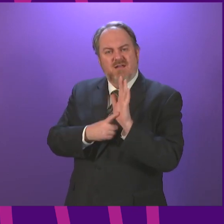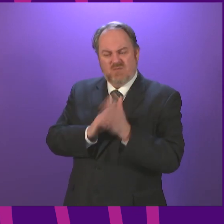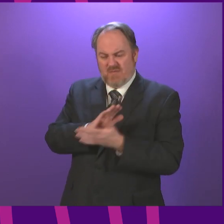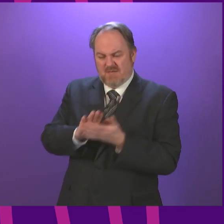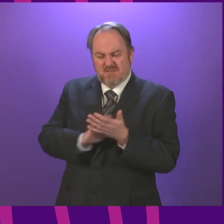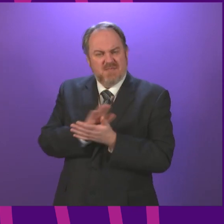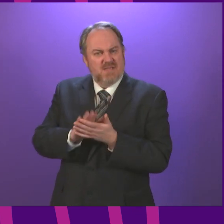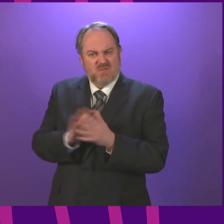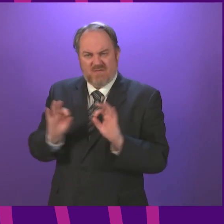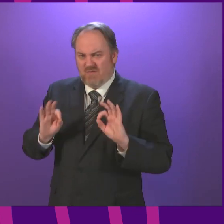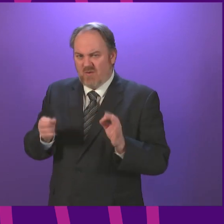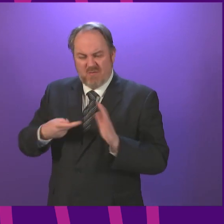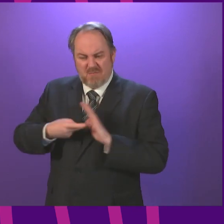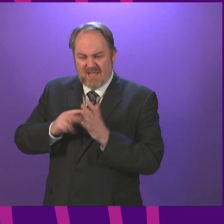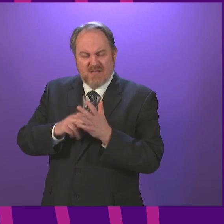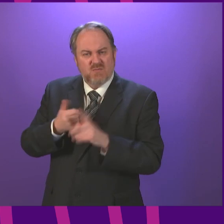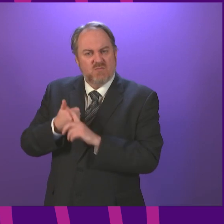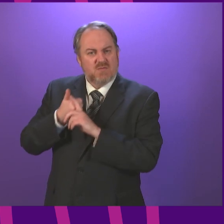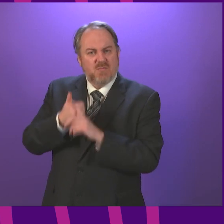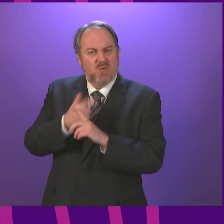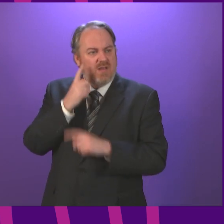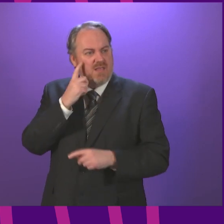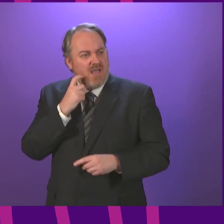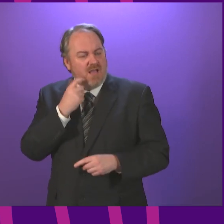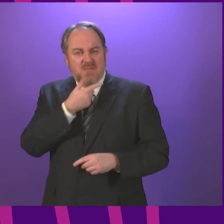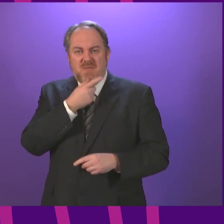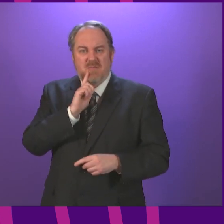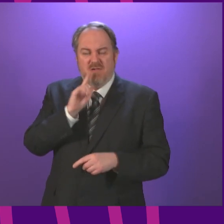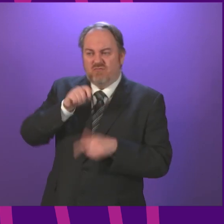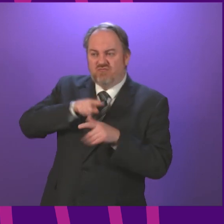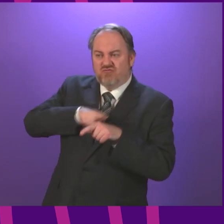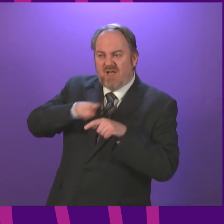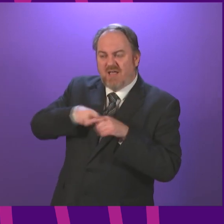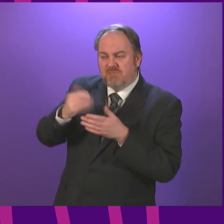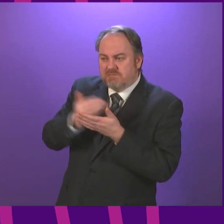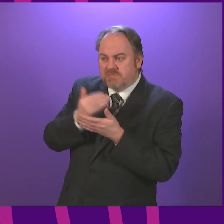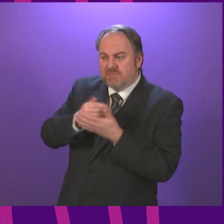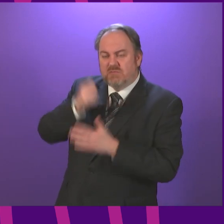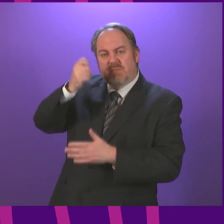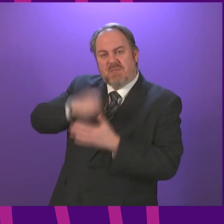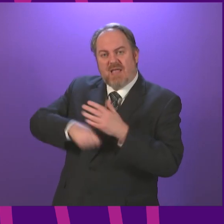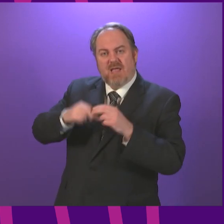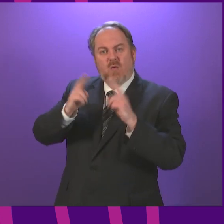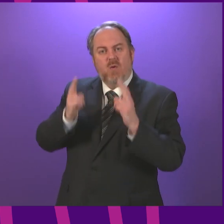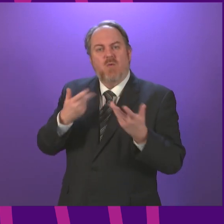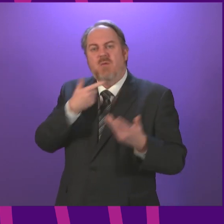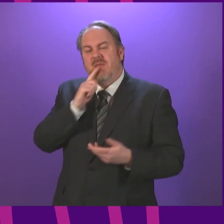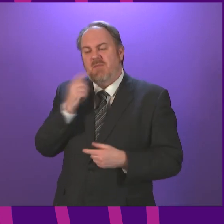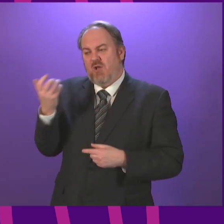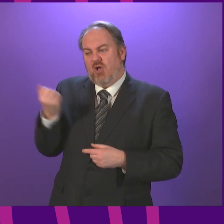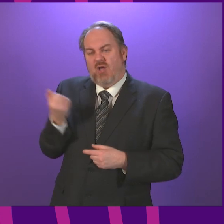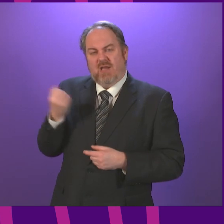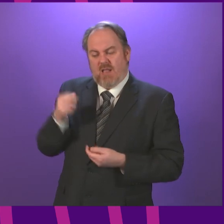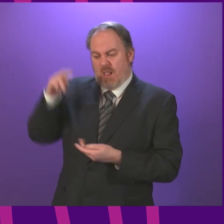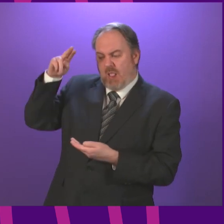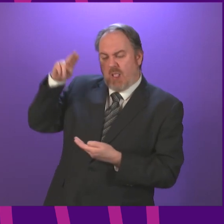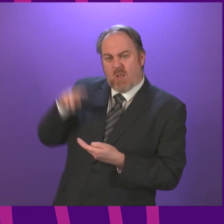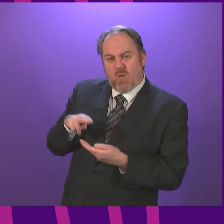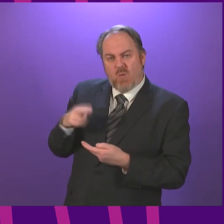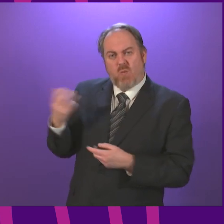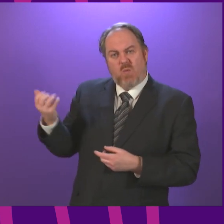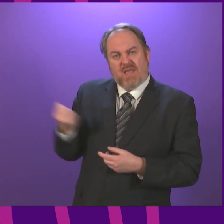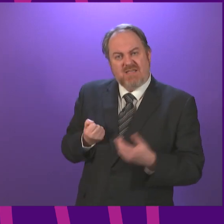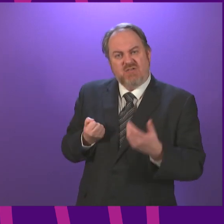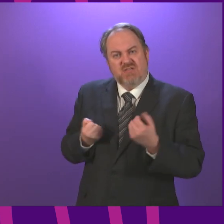young and first-time buyers and those who are low earners. I am particularly concerned